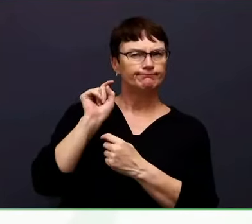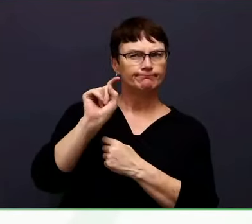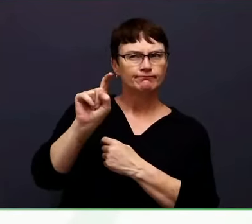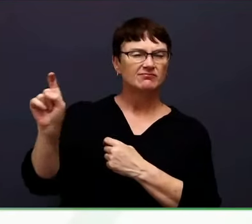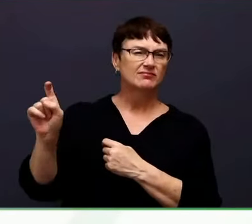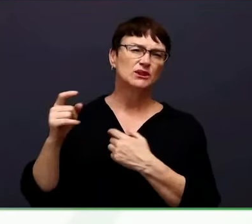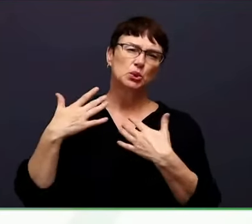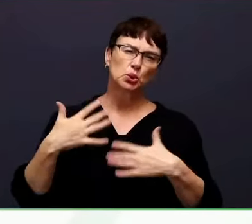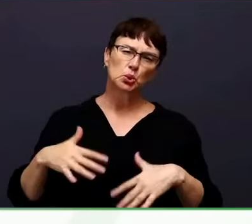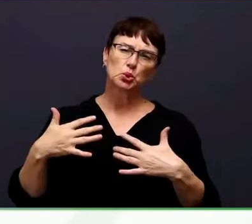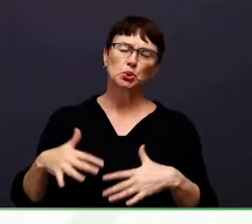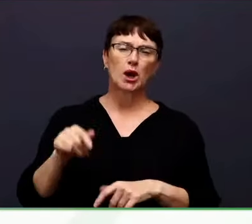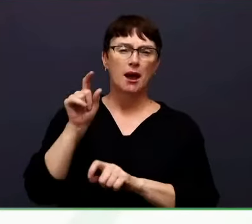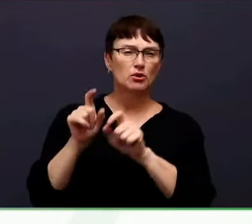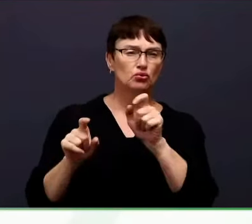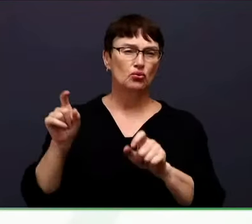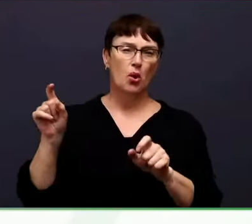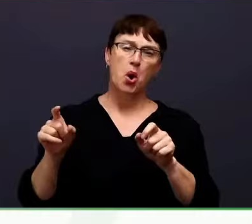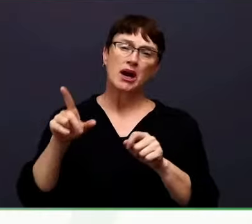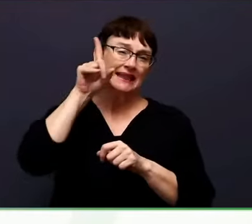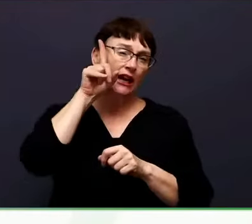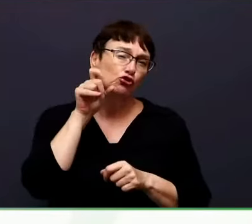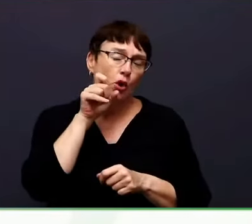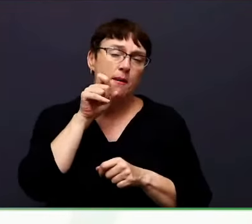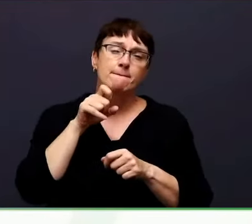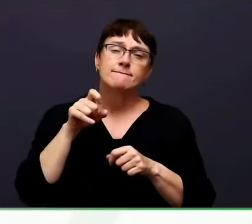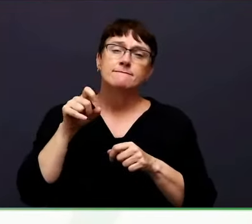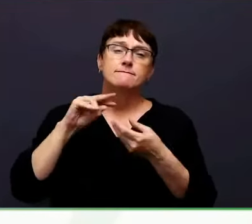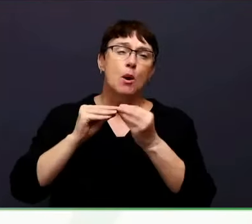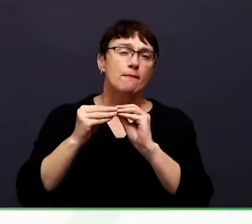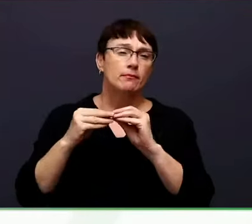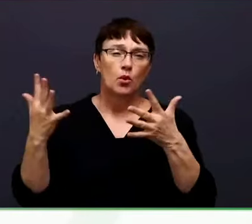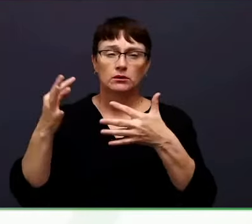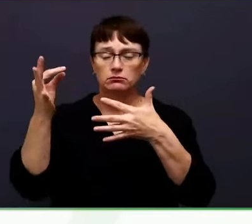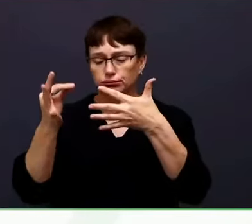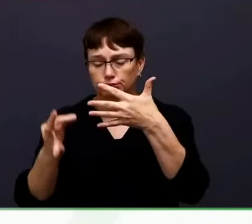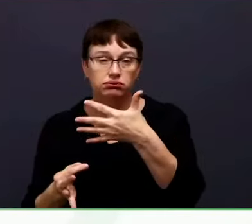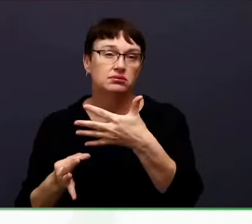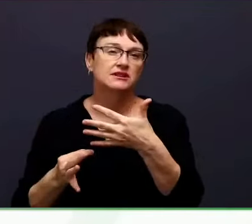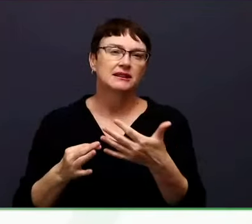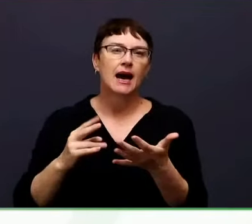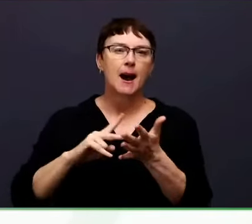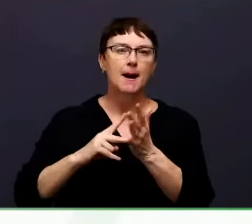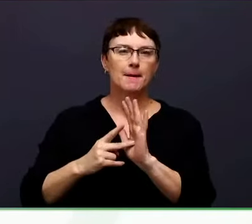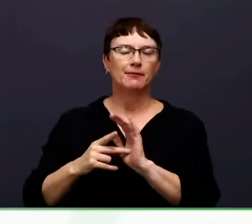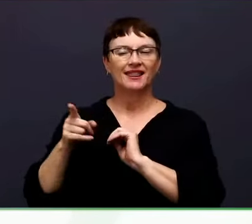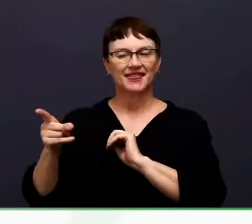And that was one is the first advocacy group consisting of